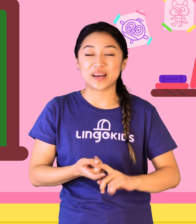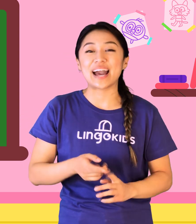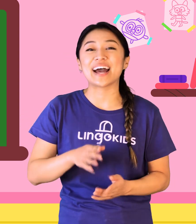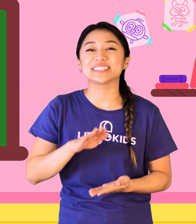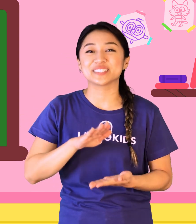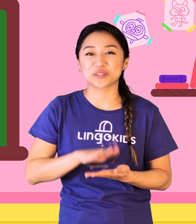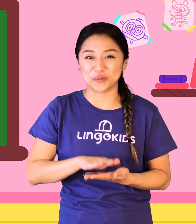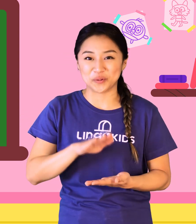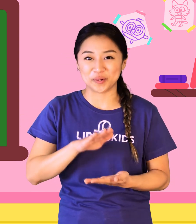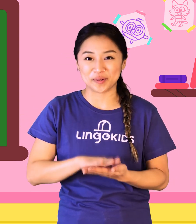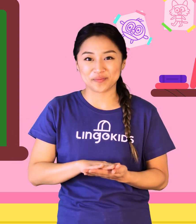at school.